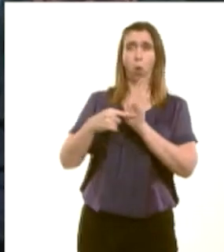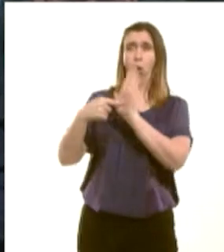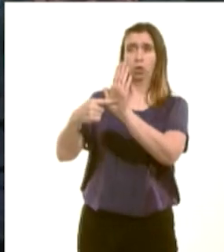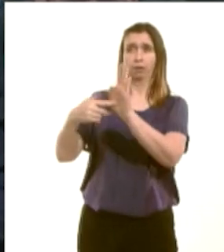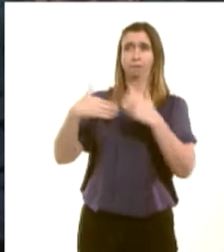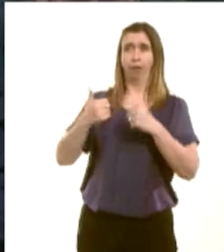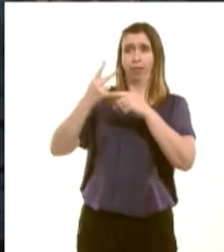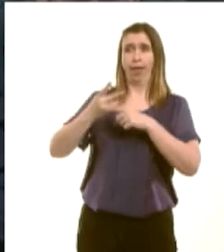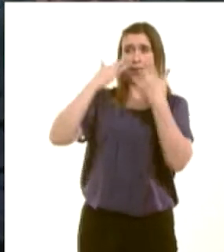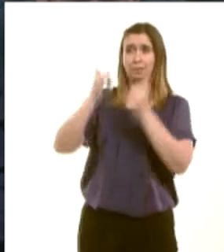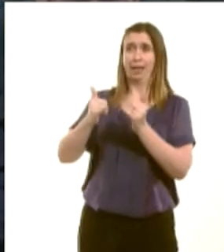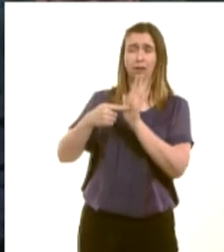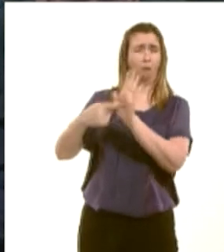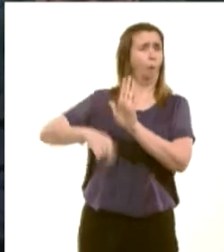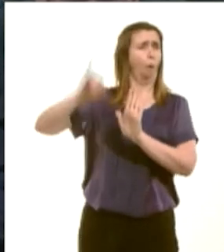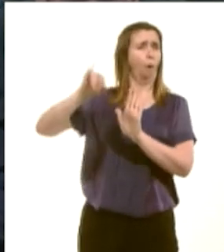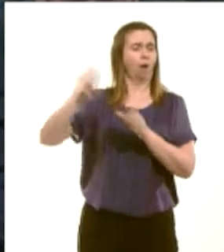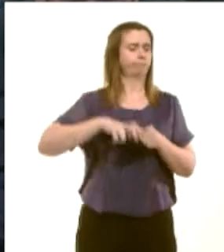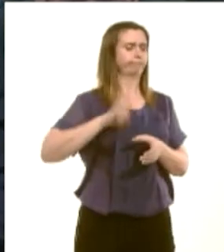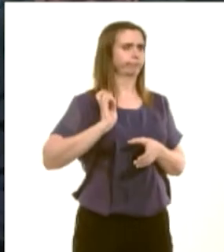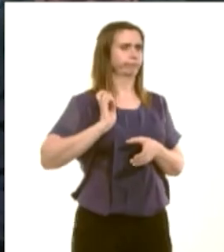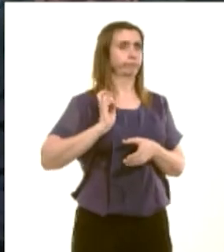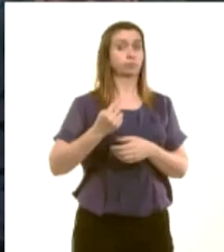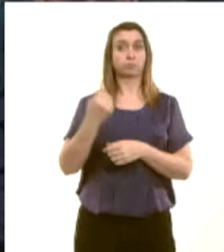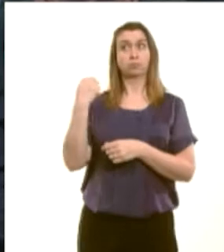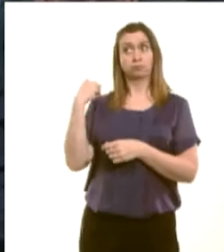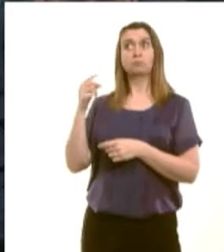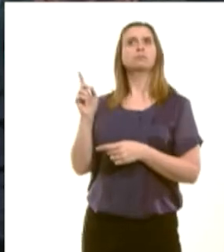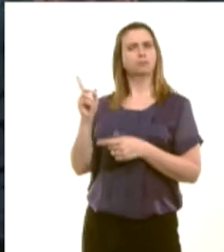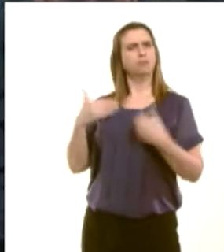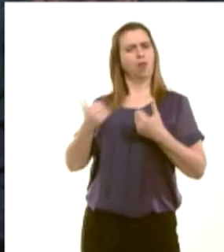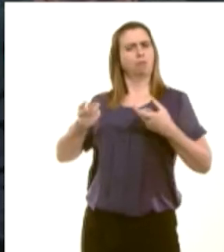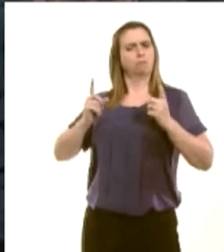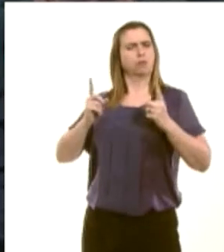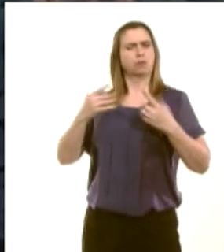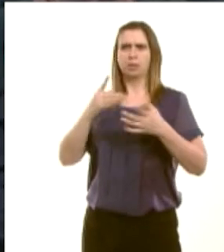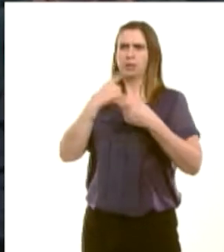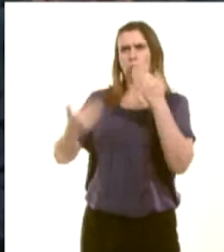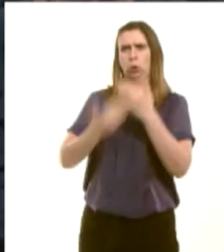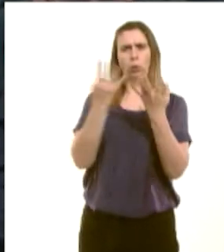time, when the new board was put in place, the health Minister here said, when they were appointed: Andrew R.T. Davies: ëso that we can be confident